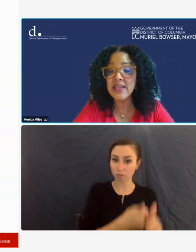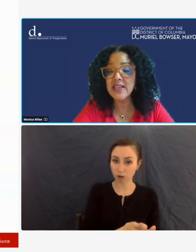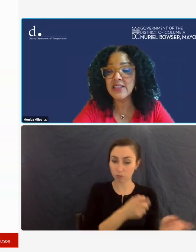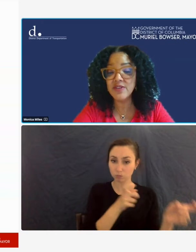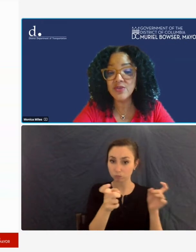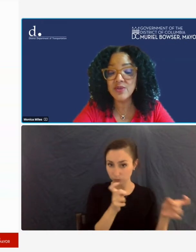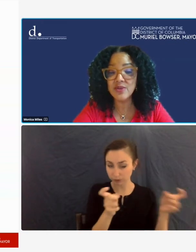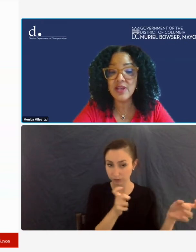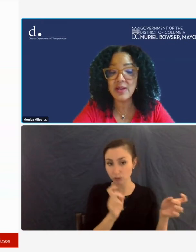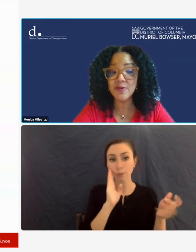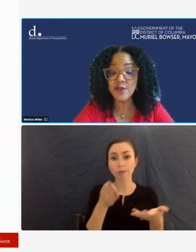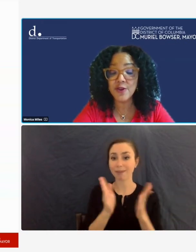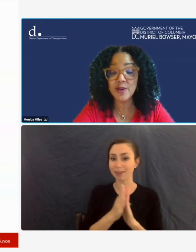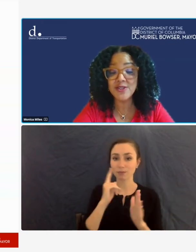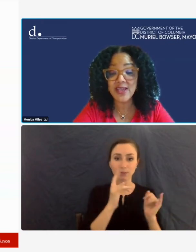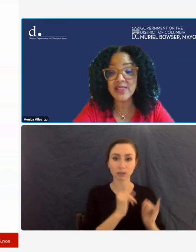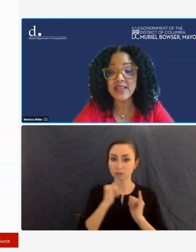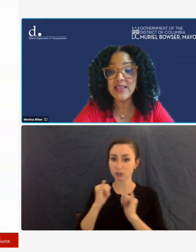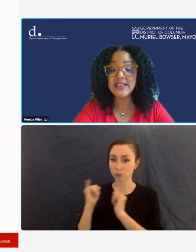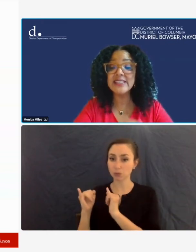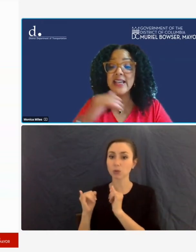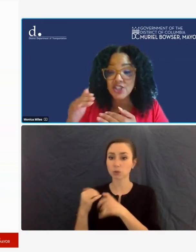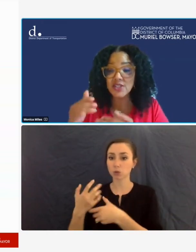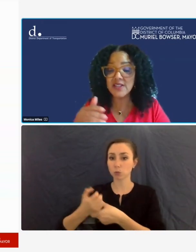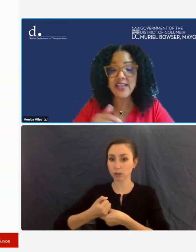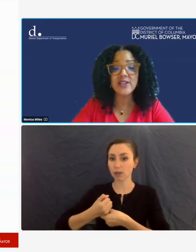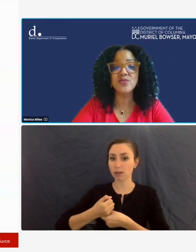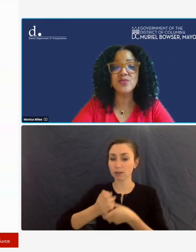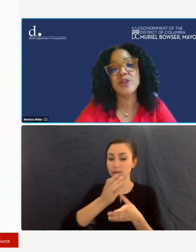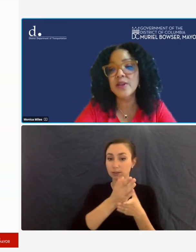individual for the firm to get the section of the tax return